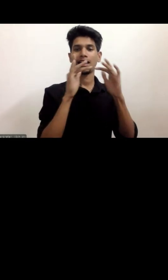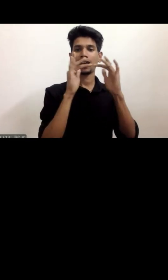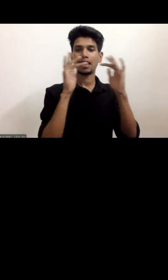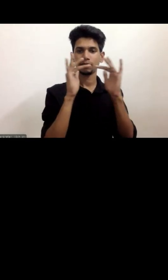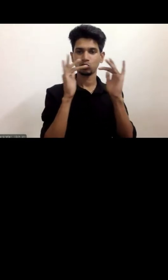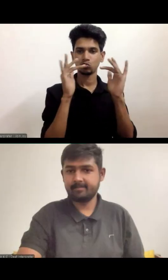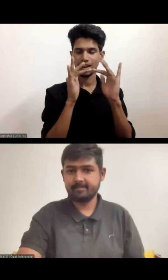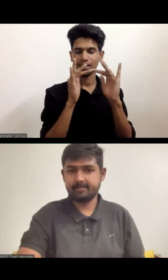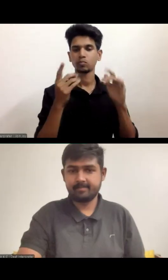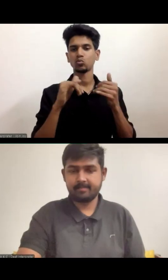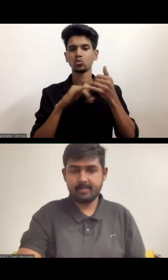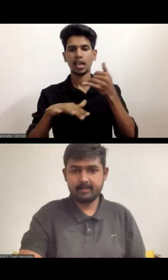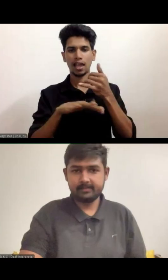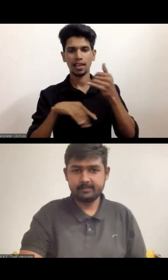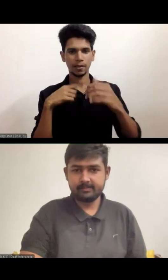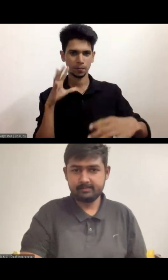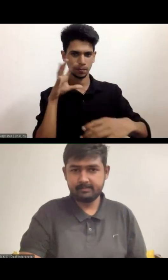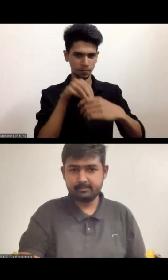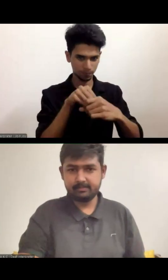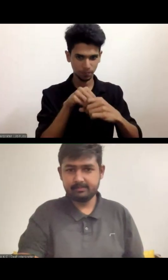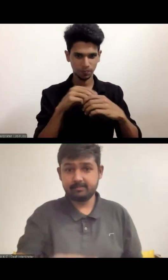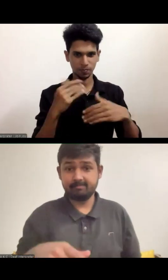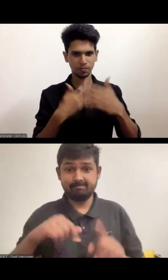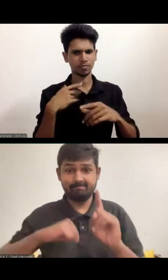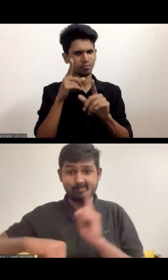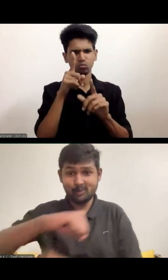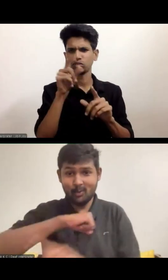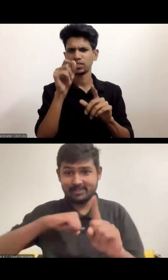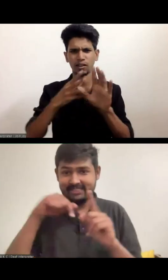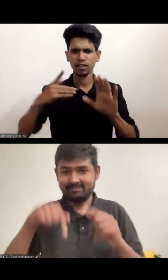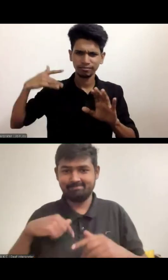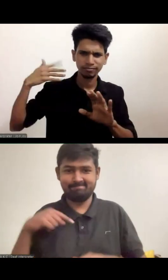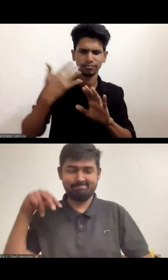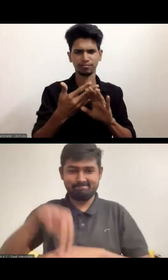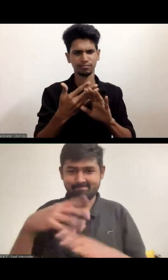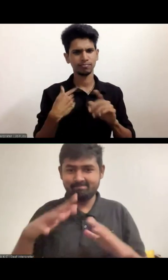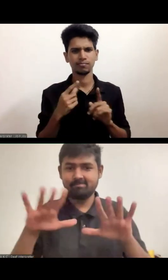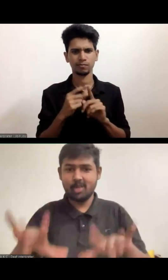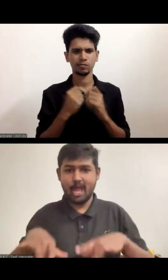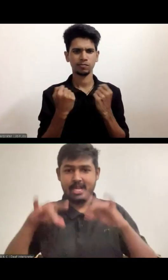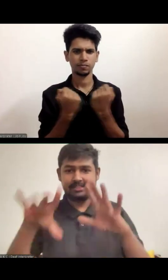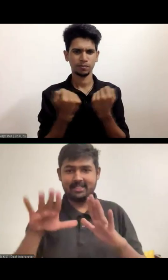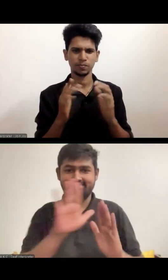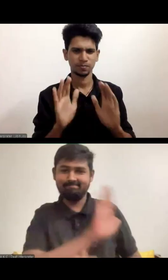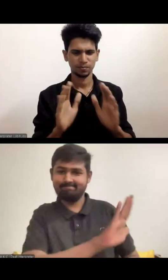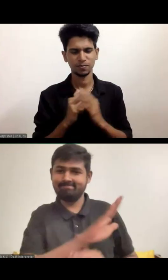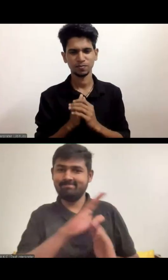and the founding chair of the Internet Society Accessibility Standing Group.